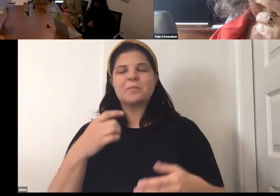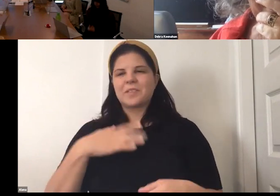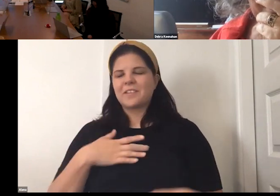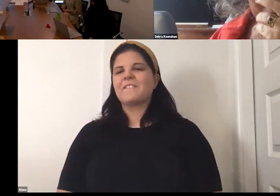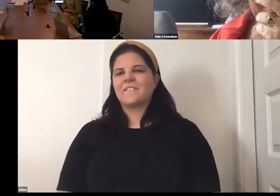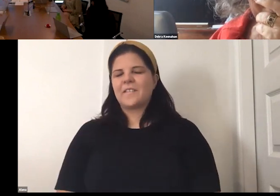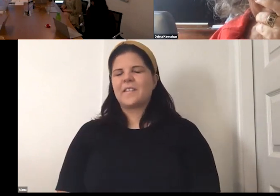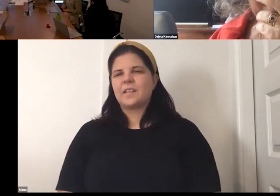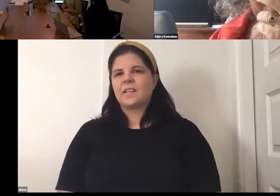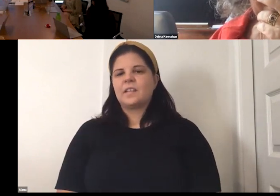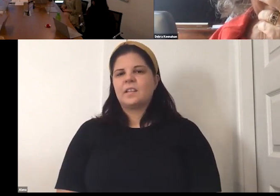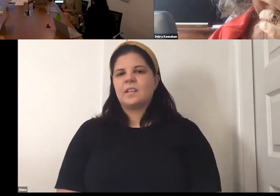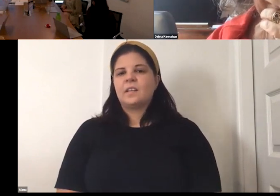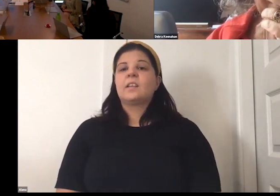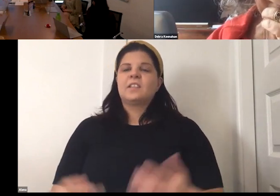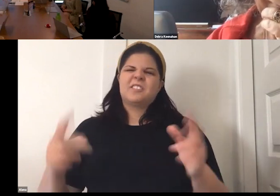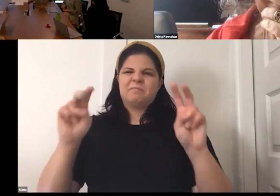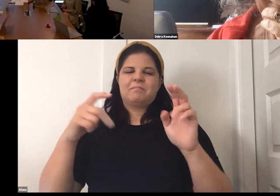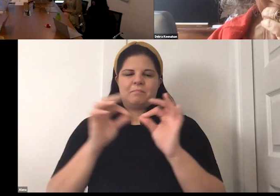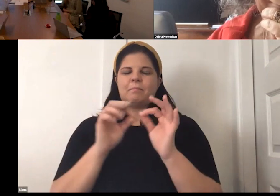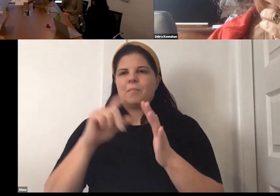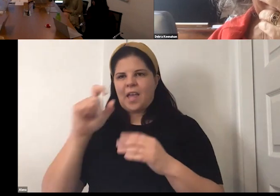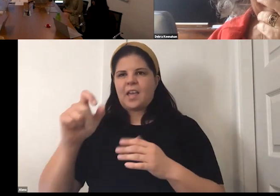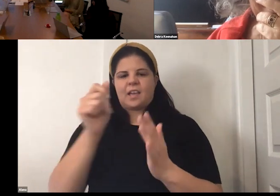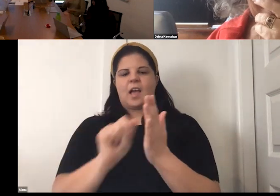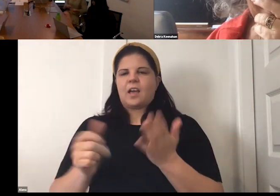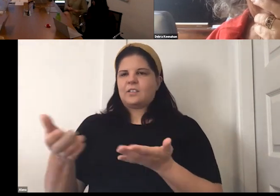I am Bec, I'm an artist services officer.